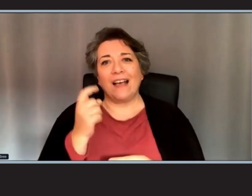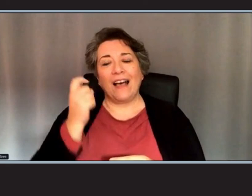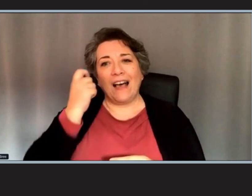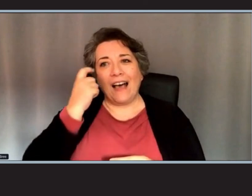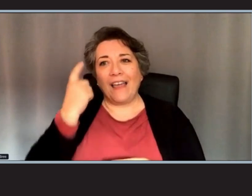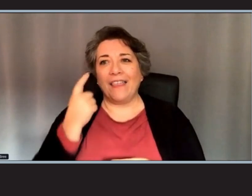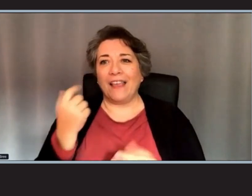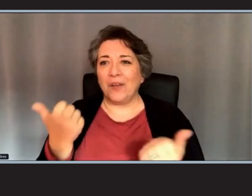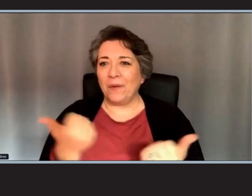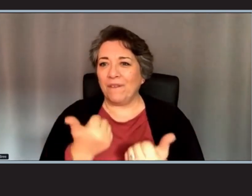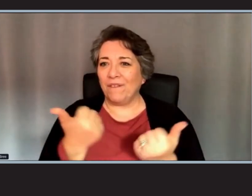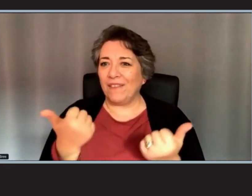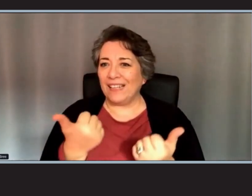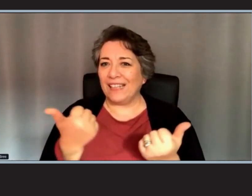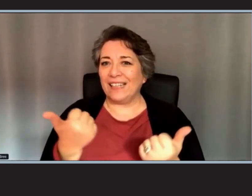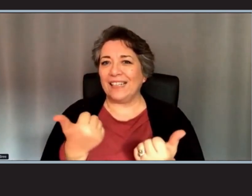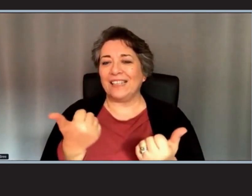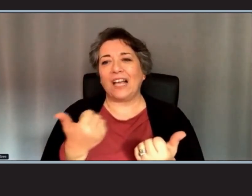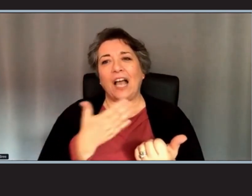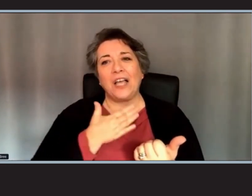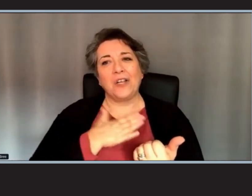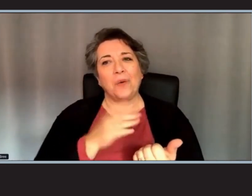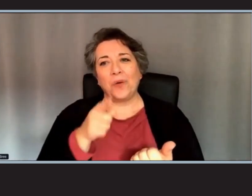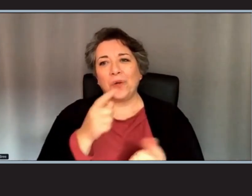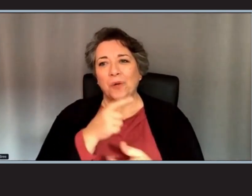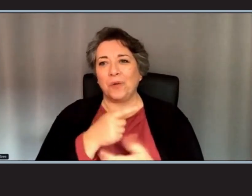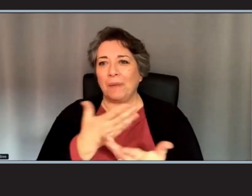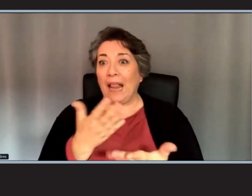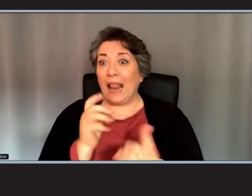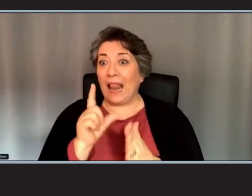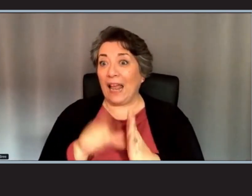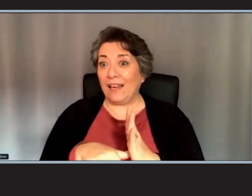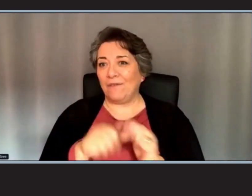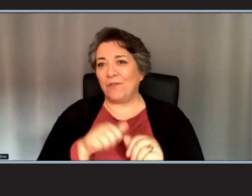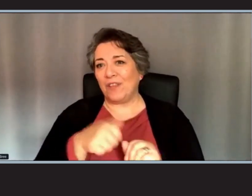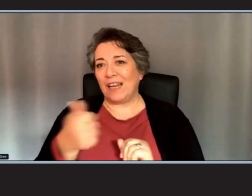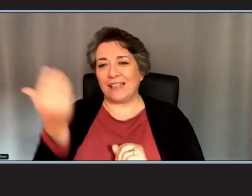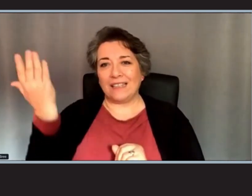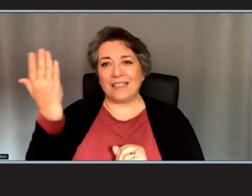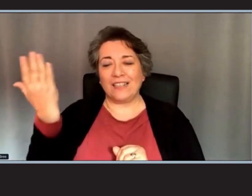I don't want to make you late for the next session. You're welcome to get in touch with me and if you'd like to have a follow up to this